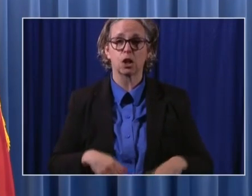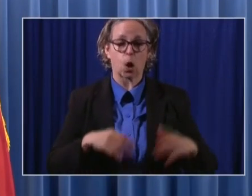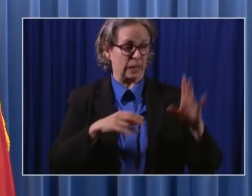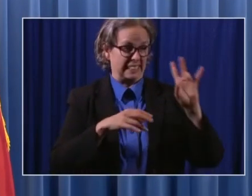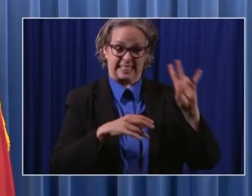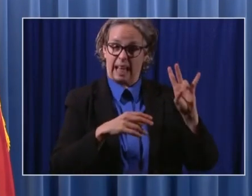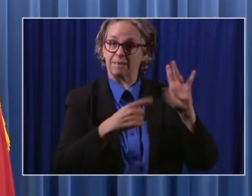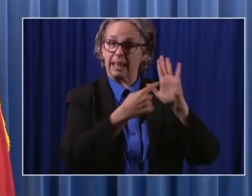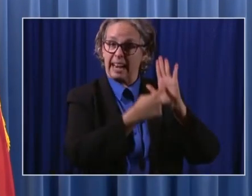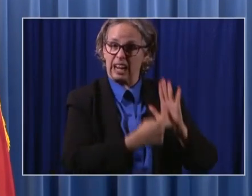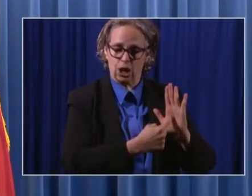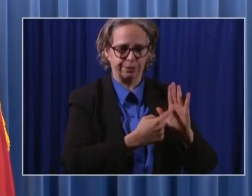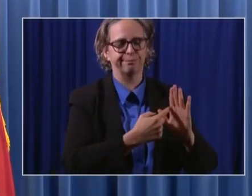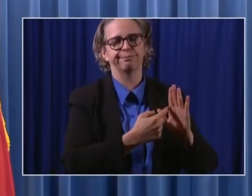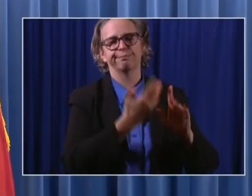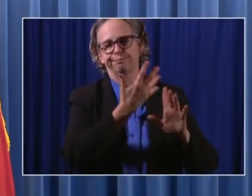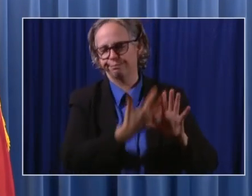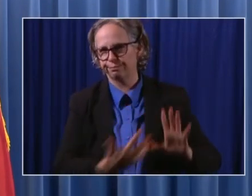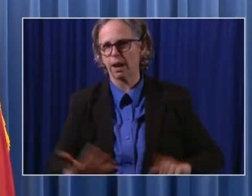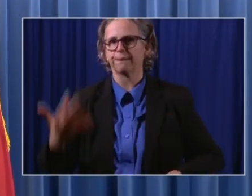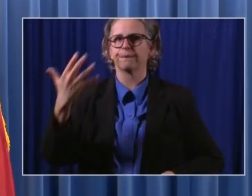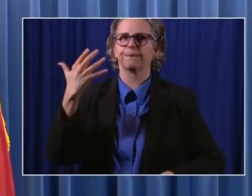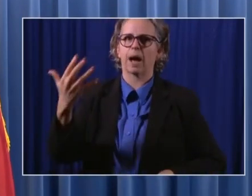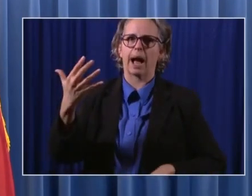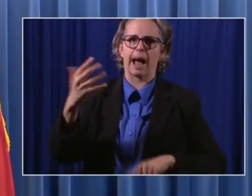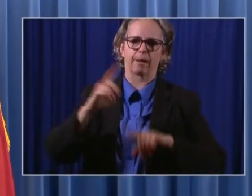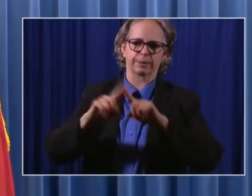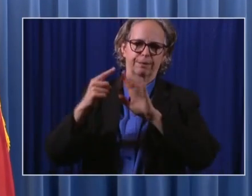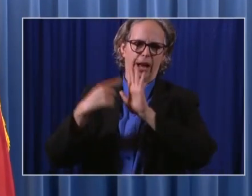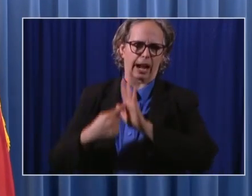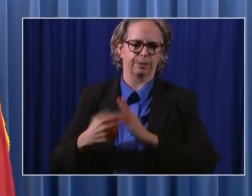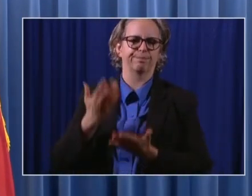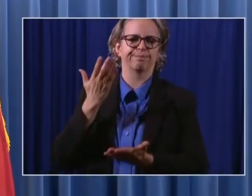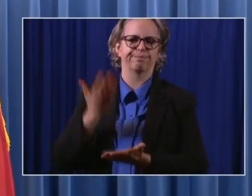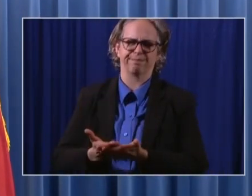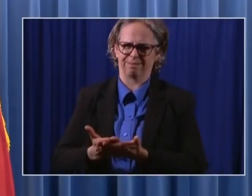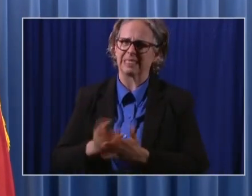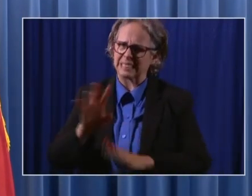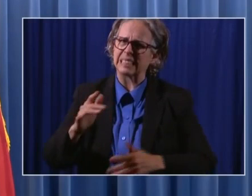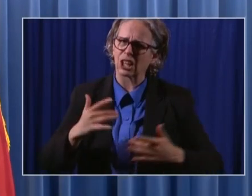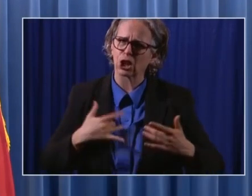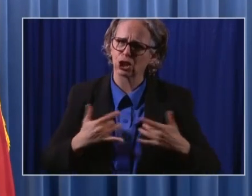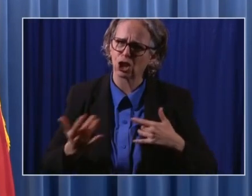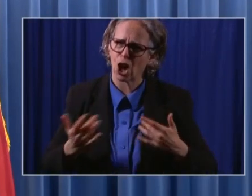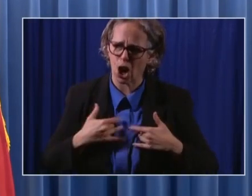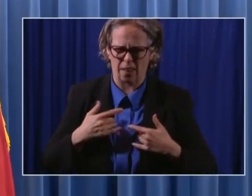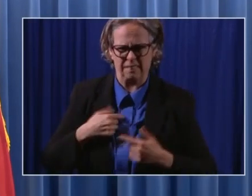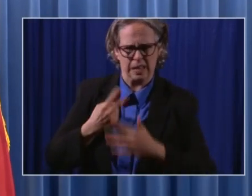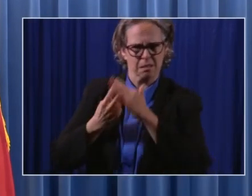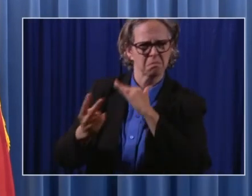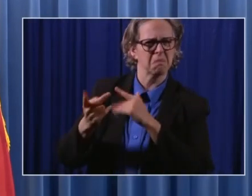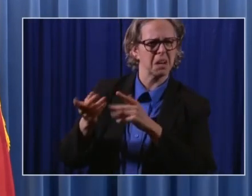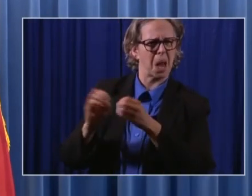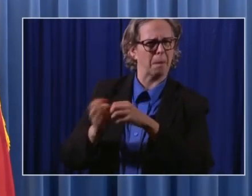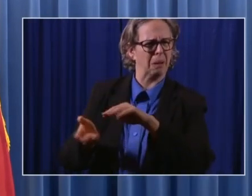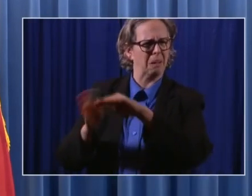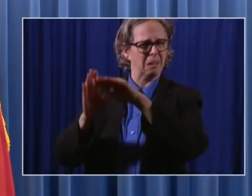ALMOST 120 CASES PER 100,000 RESIDENTS THE LAST TWO WEEKS. ERIE COUNTY MET FIVE INDICATORS THIS WEEK AND LOCAL HEALTH